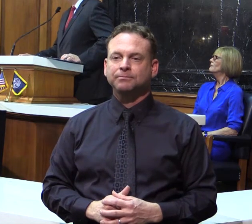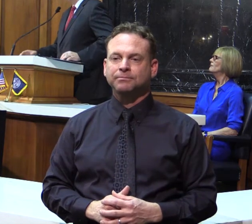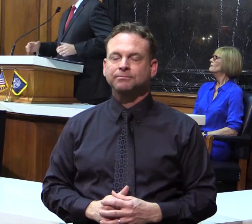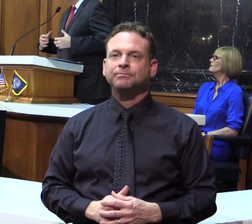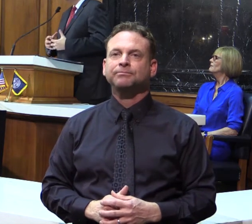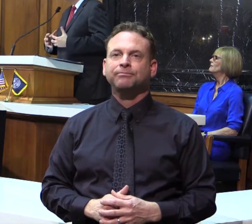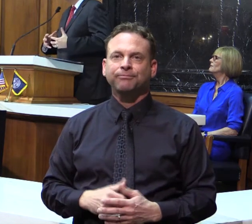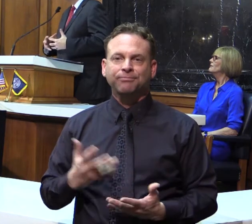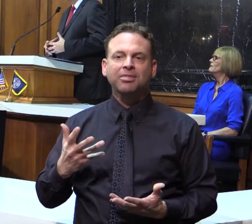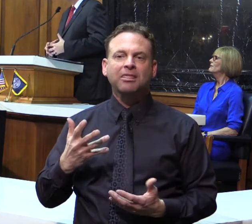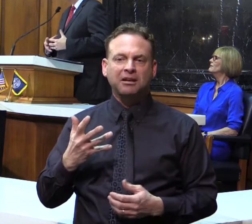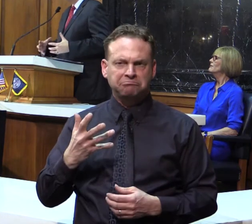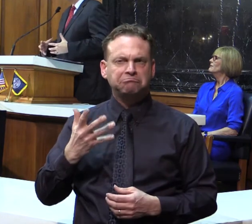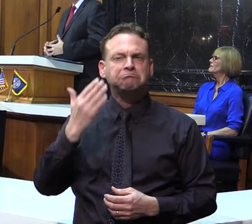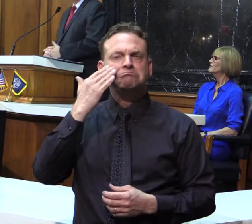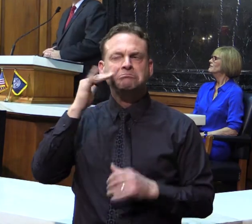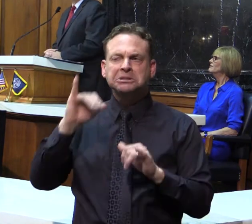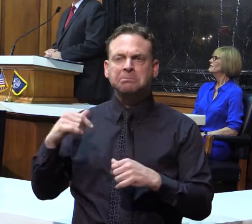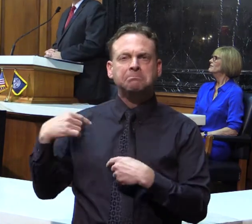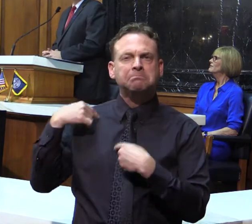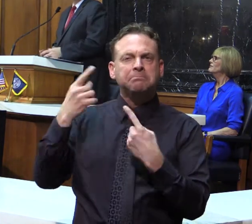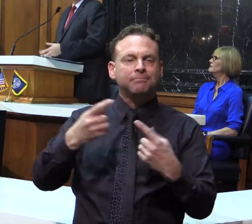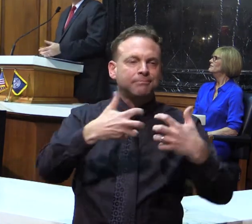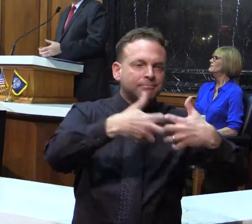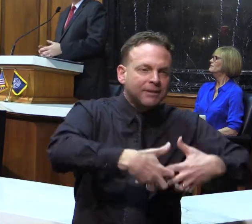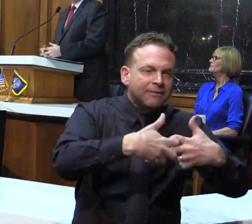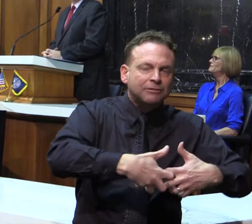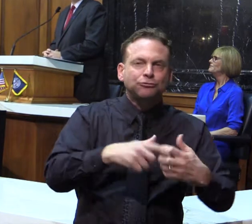… strengthening those where we’ve built a competitive advantage – like aerospace